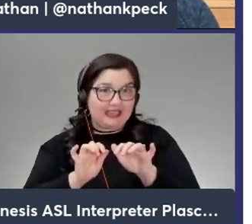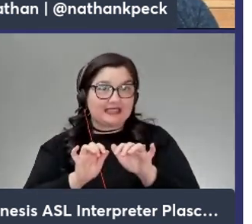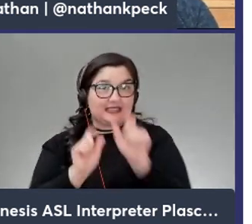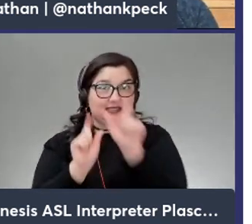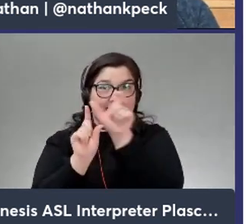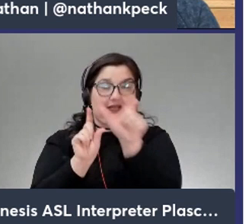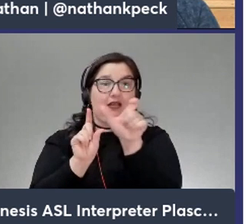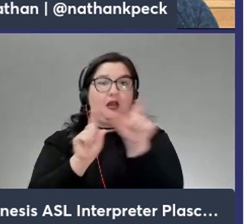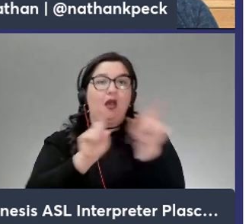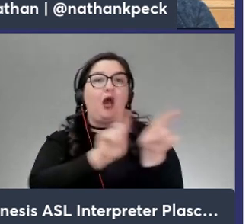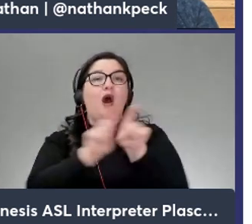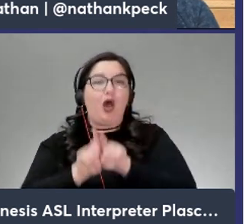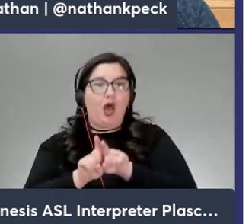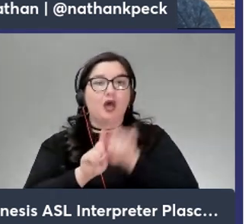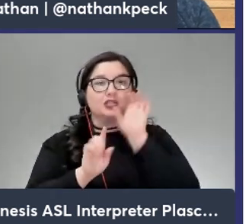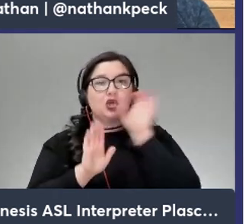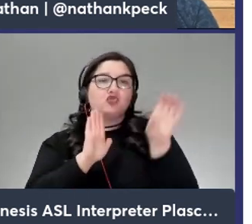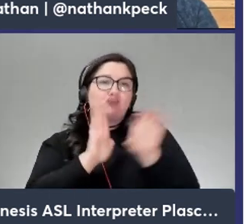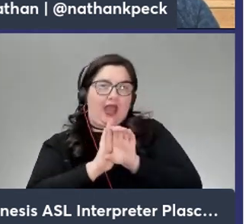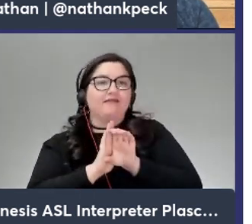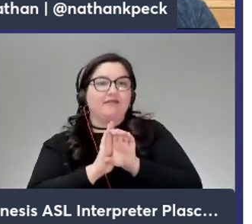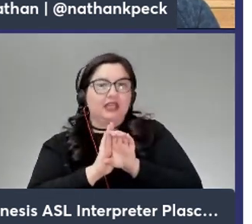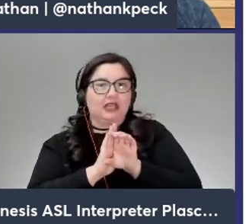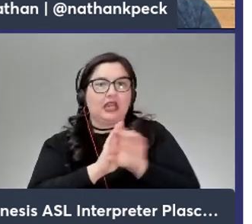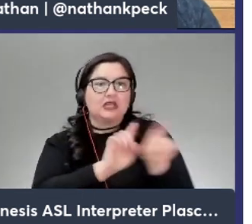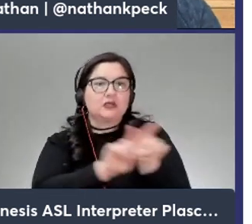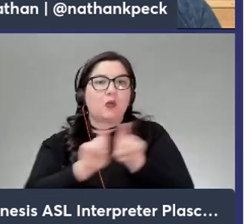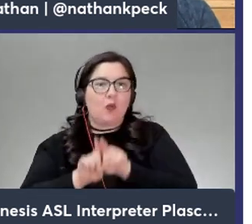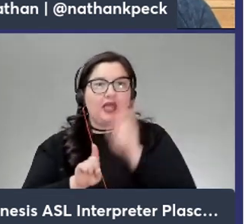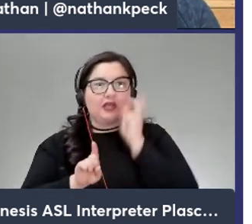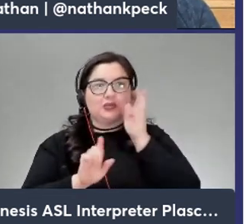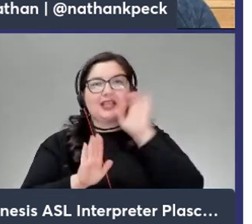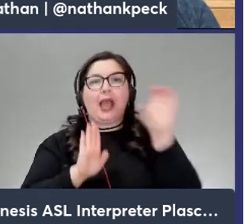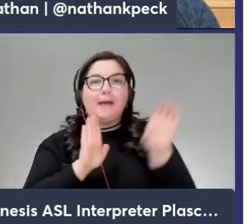But we also represent it in graphic form in this picture of a dice, right?